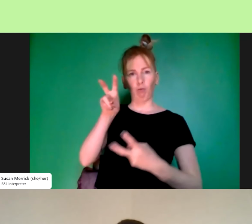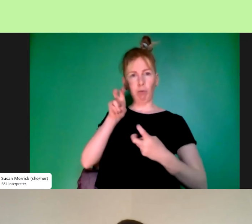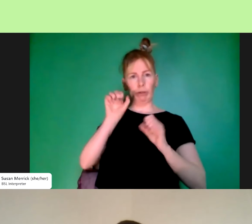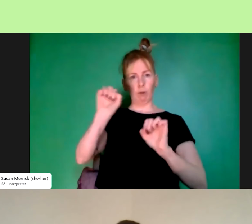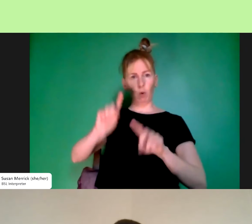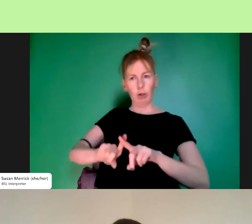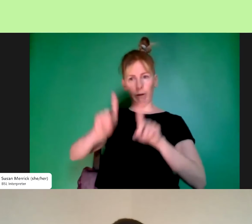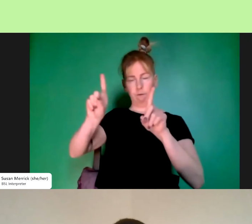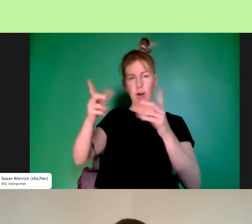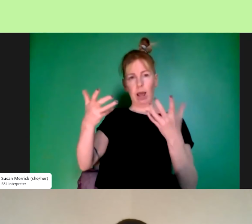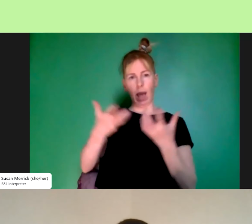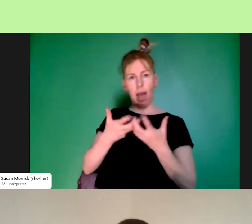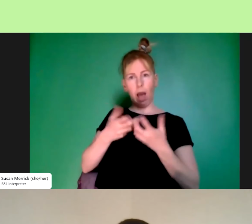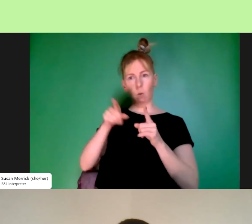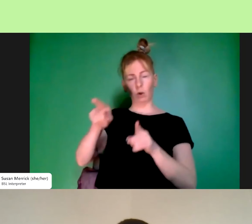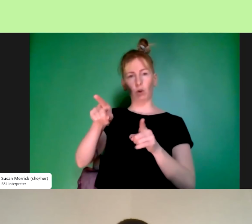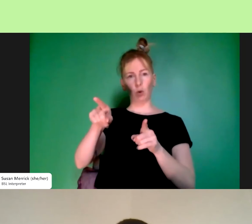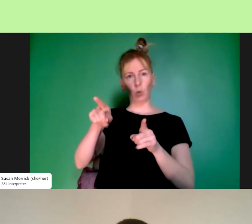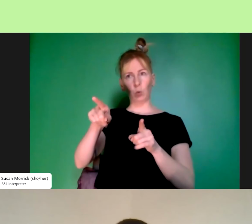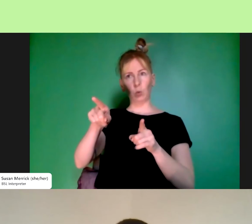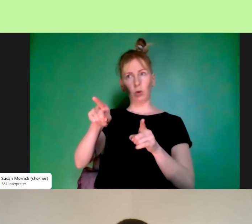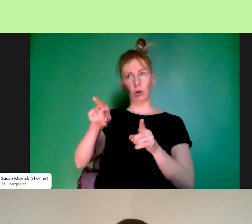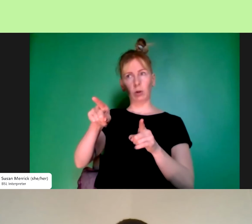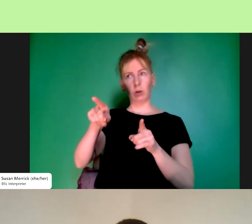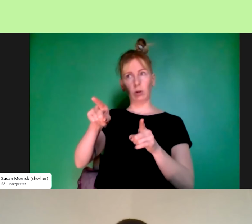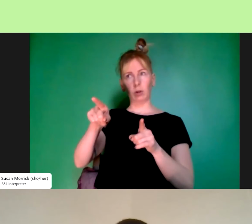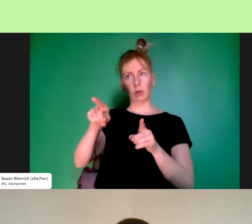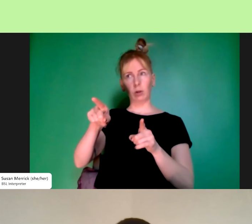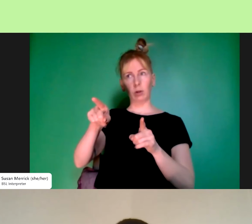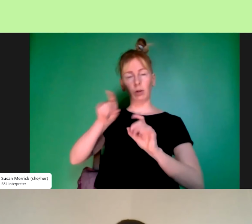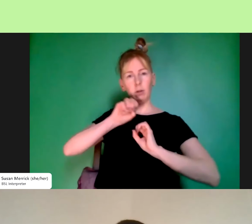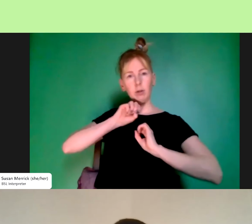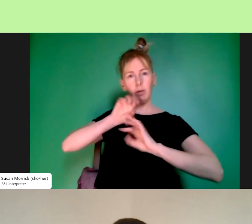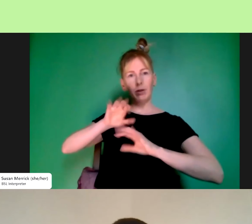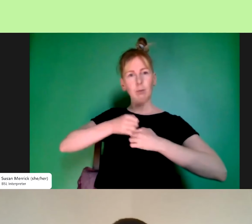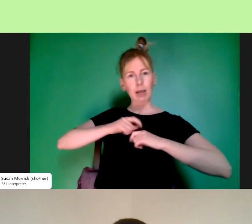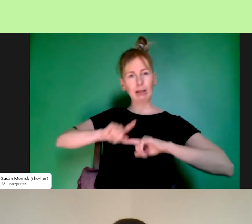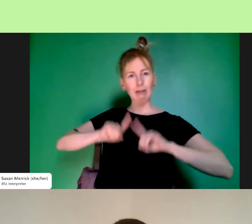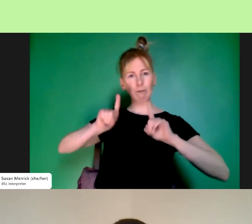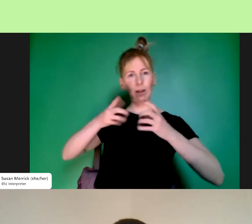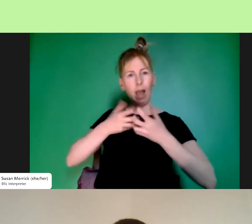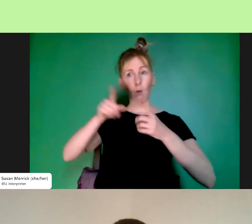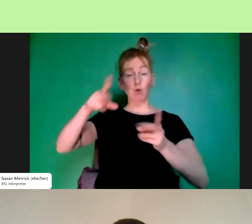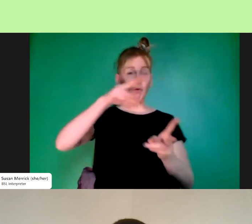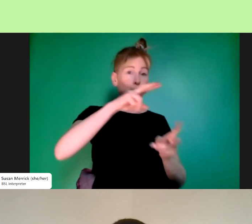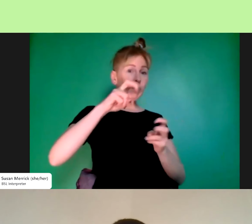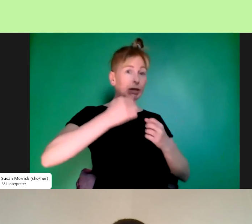difference meets their difference. And we begin, we begin there. So I know it's not a